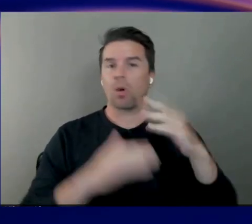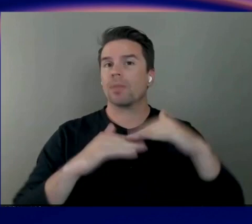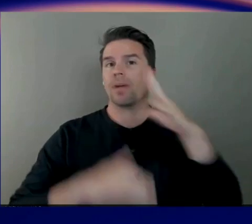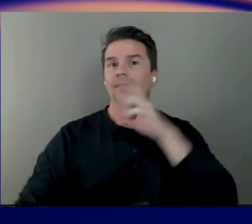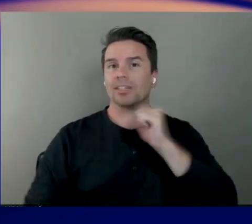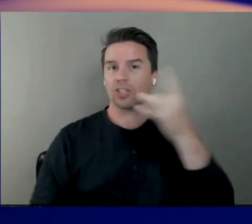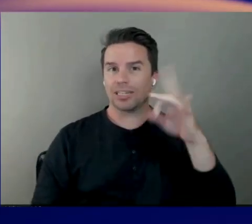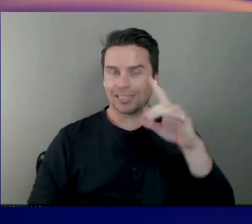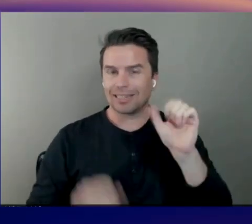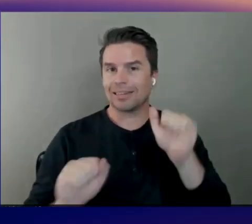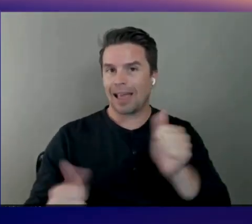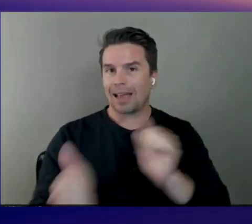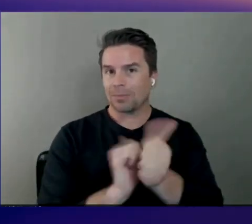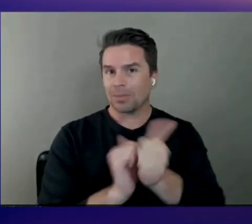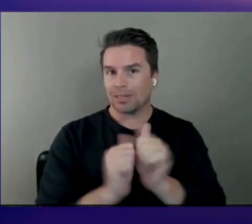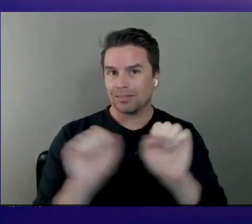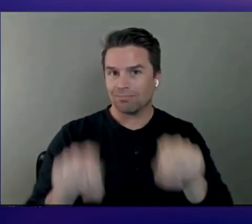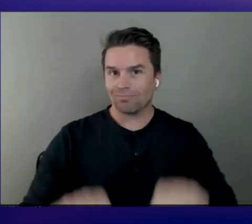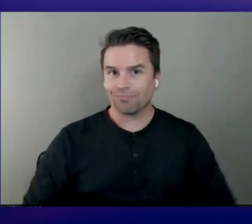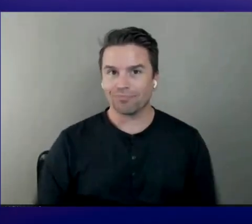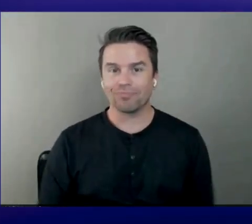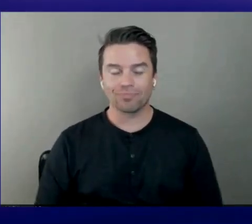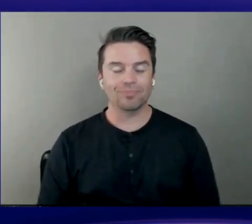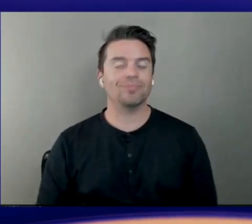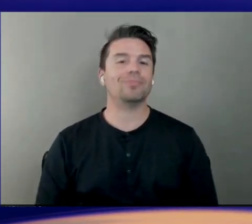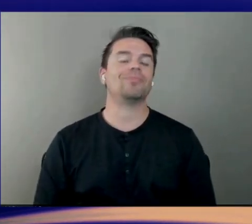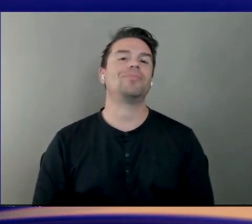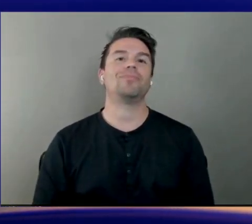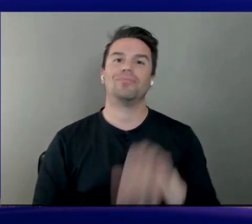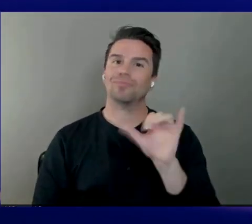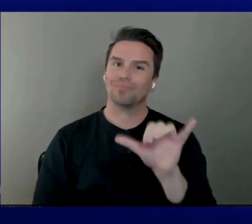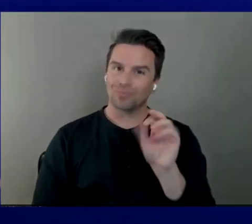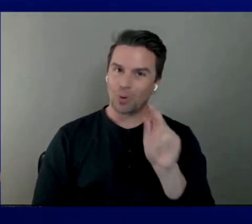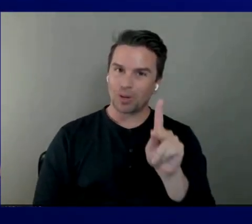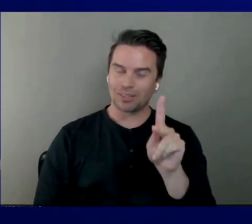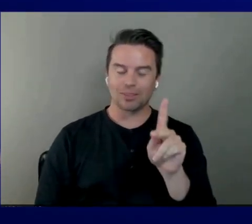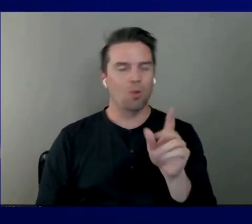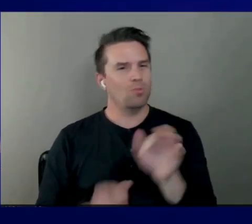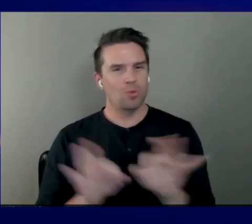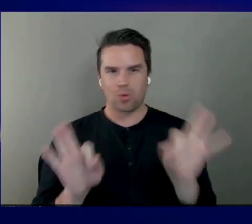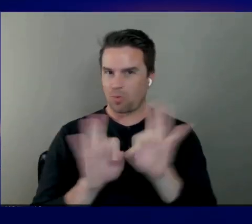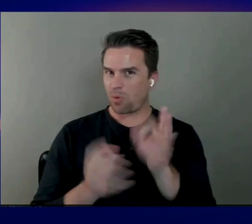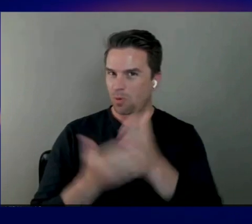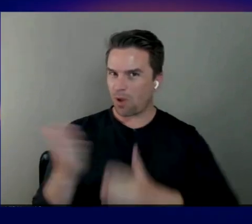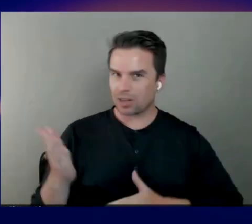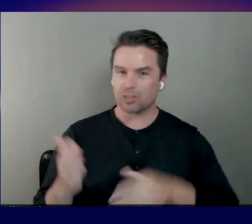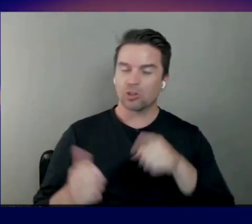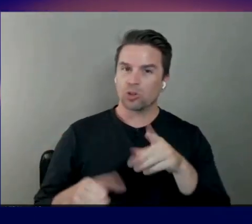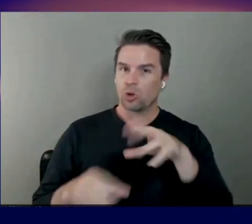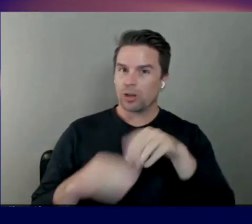Okay, so let's get to the all important, right? You're in the program, you're in the leagues. What can racers win?